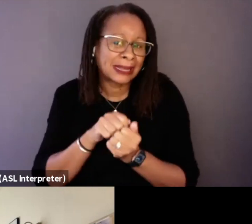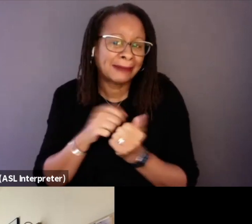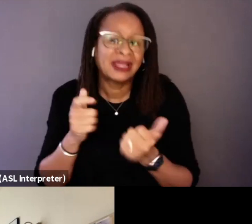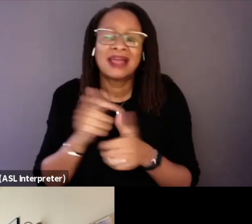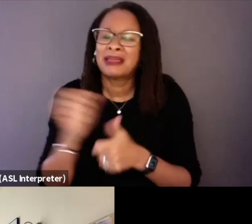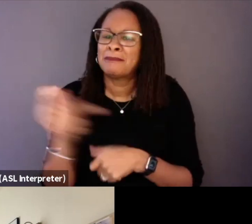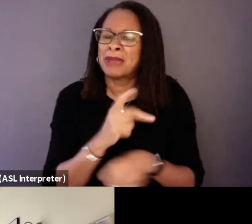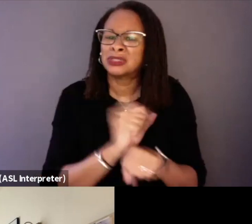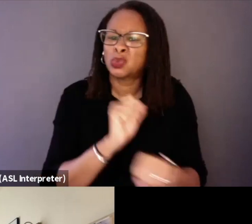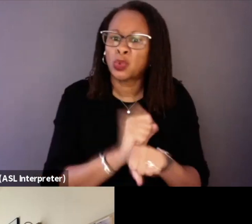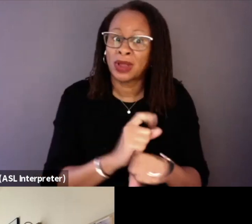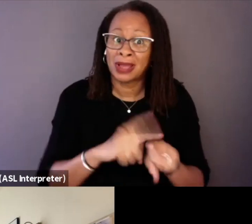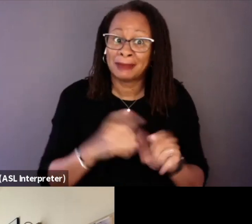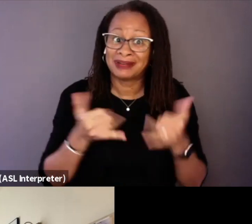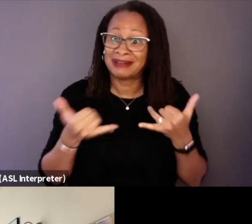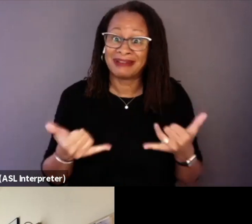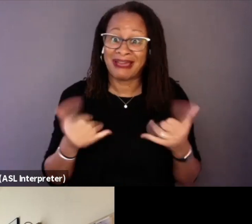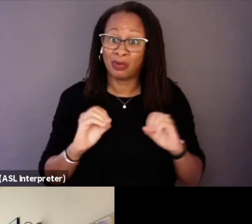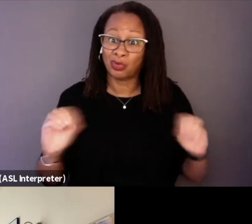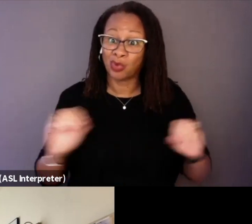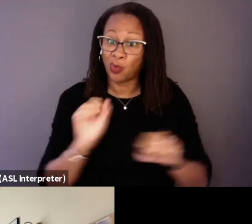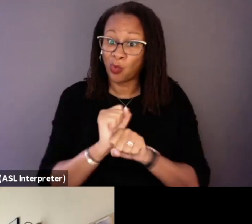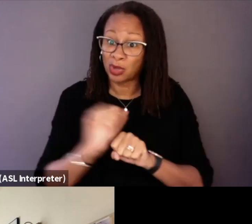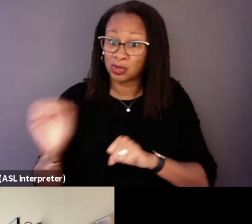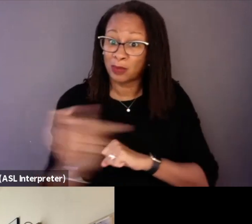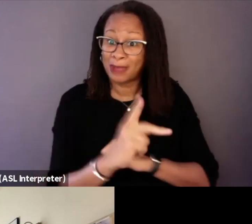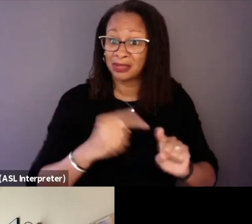But now there was no work to go back to anymore.